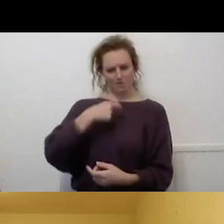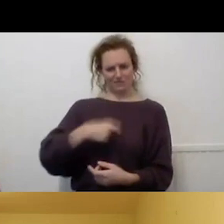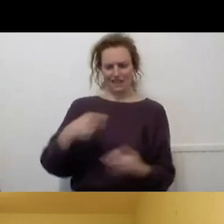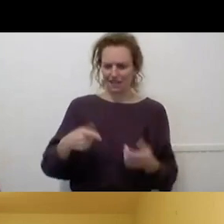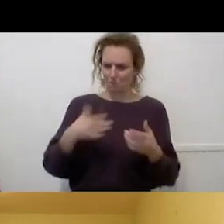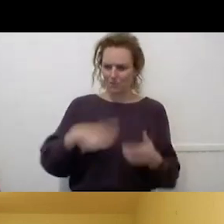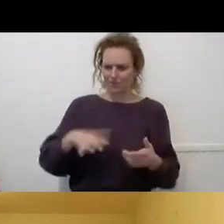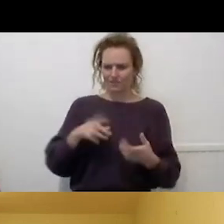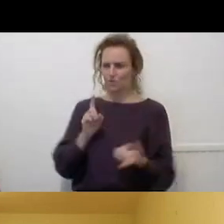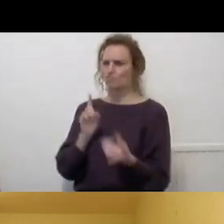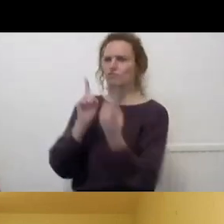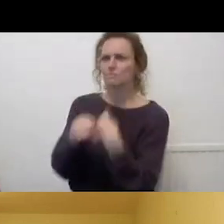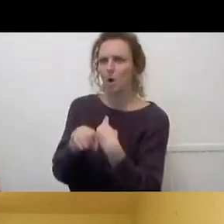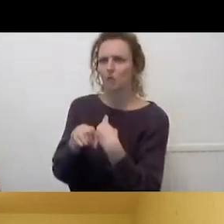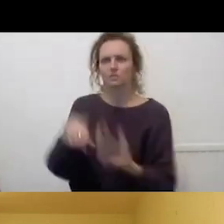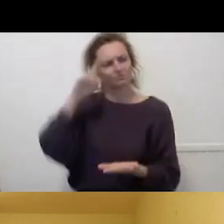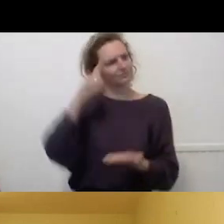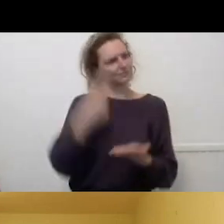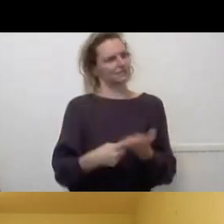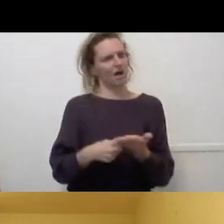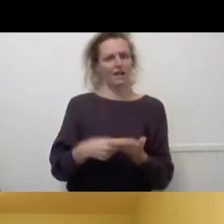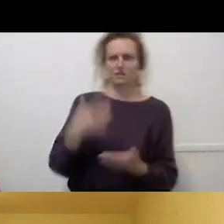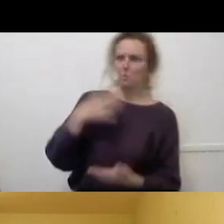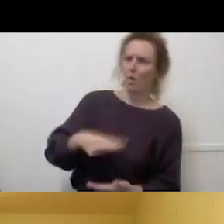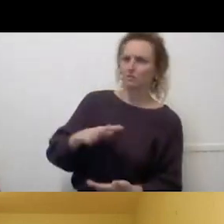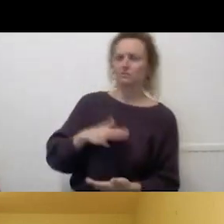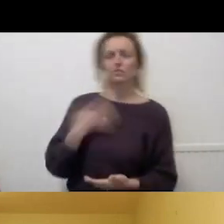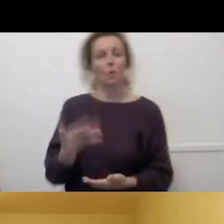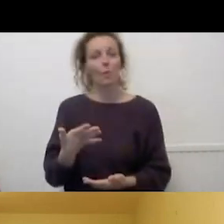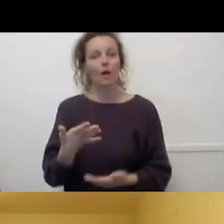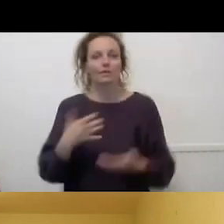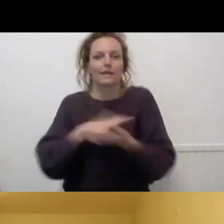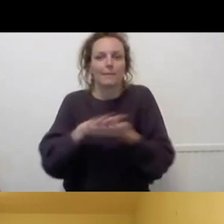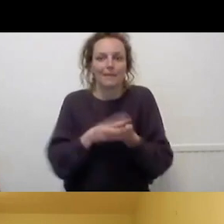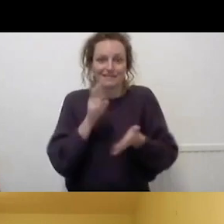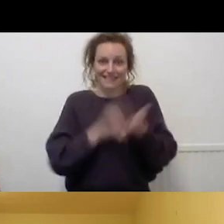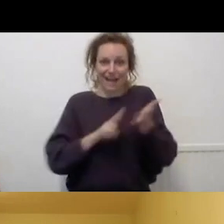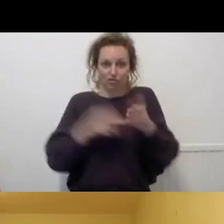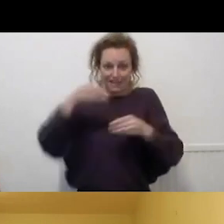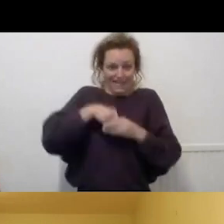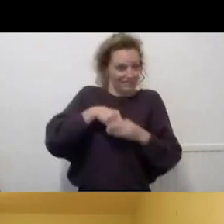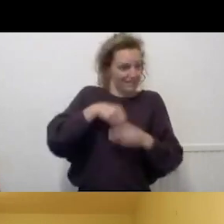So it is natural for us to want to know as much as we need to know about the COVID-19 vaccines.